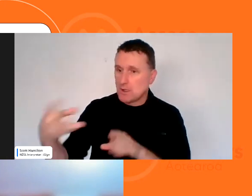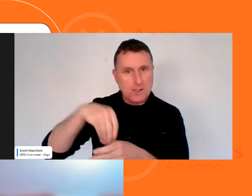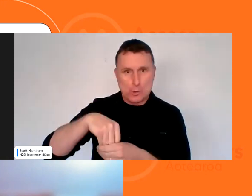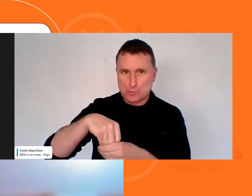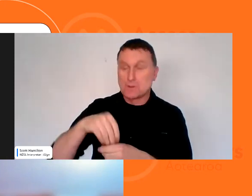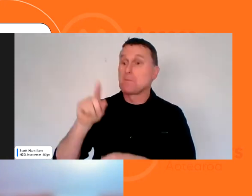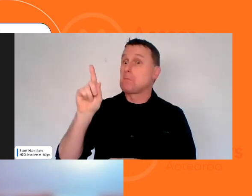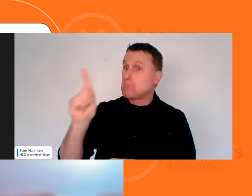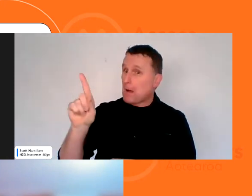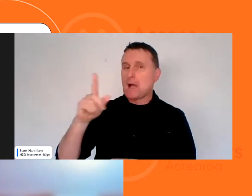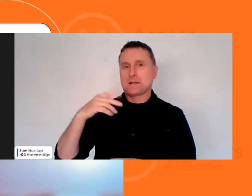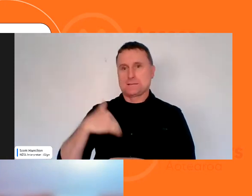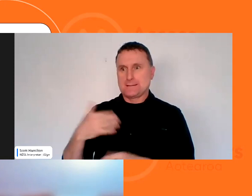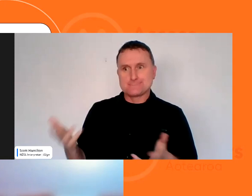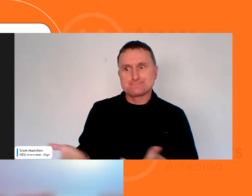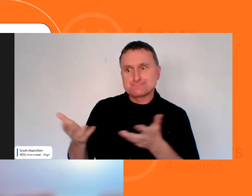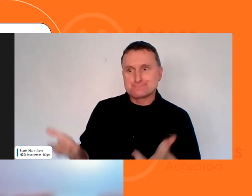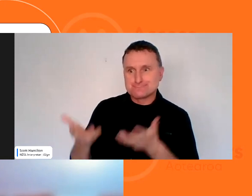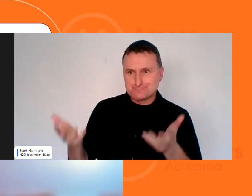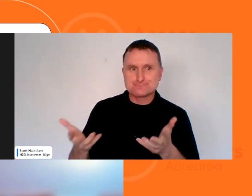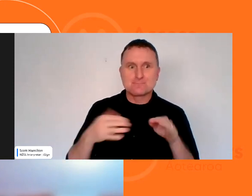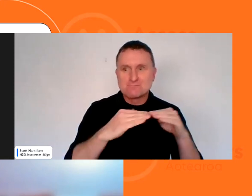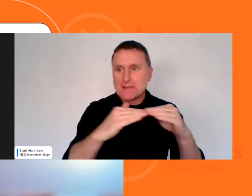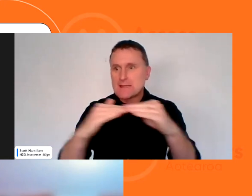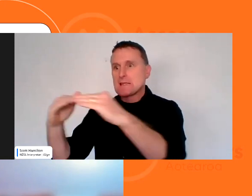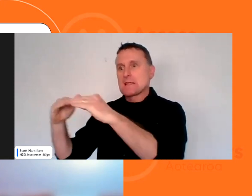the big reasons, exactly what Nick has just said, is that tomorrow's